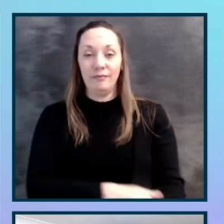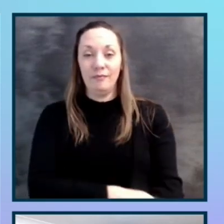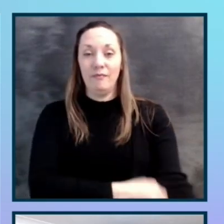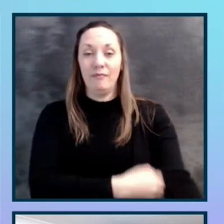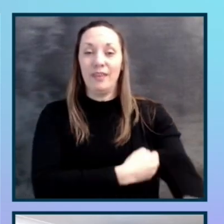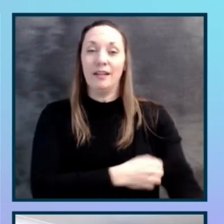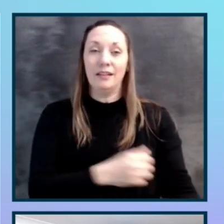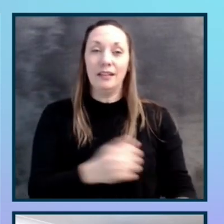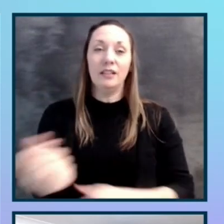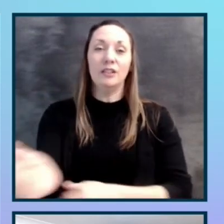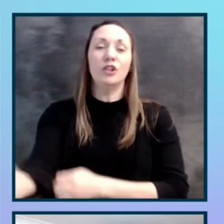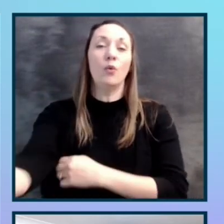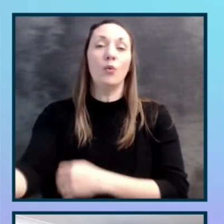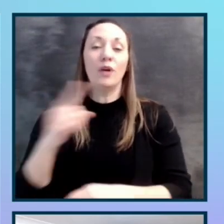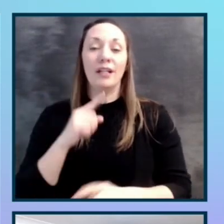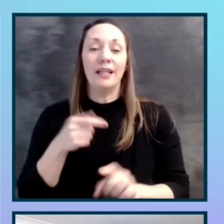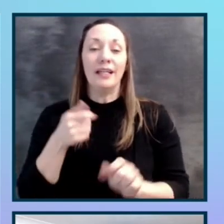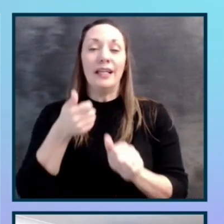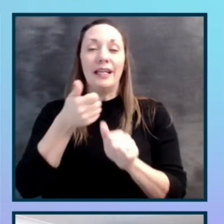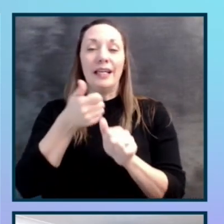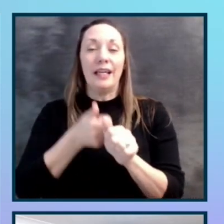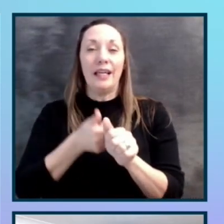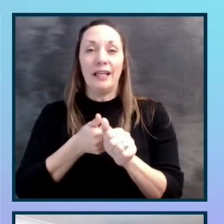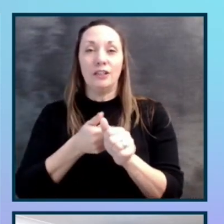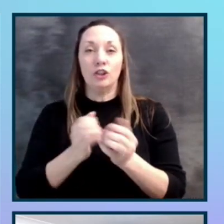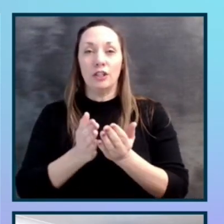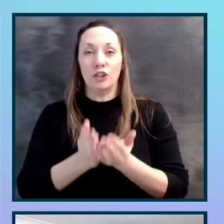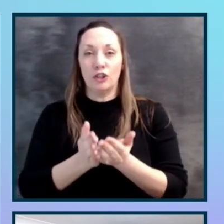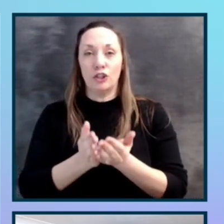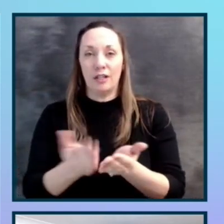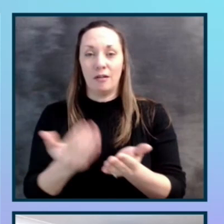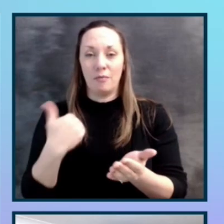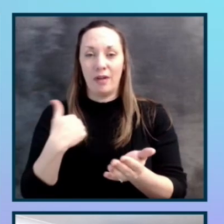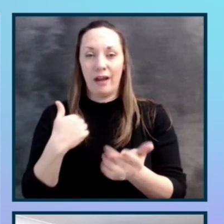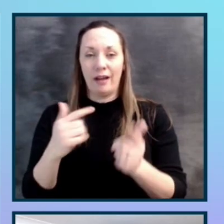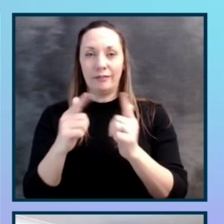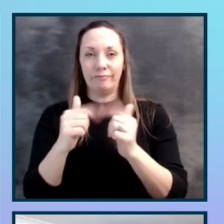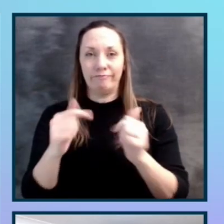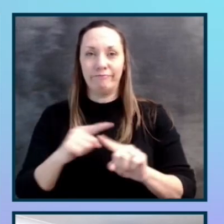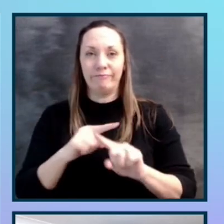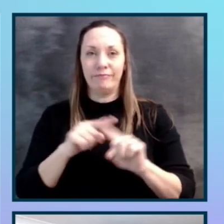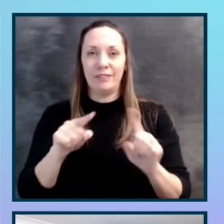essentially each ship has a very number of notches to the left or right.